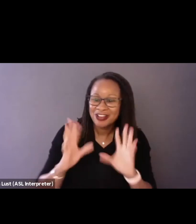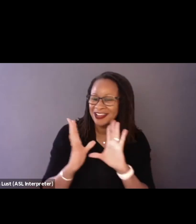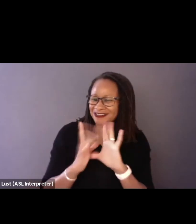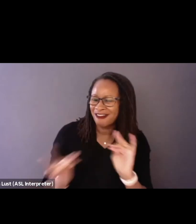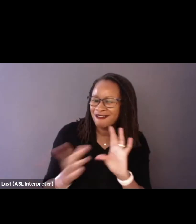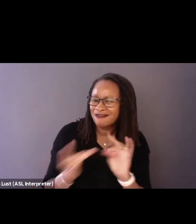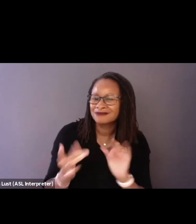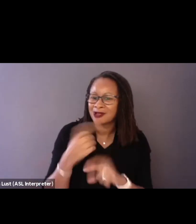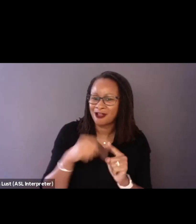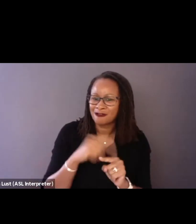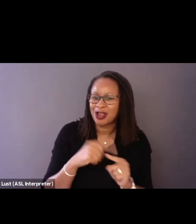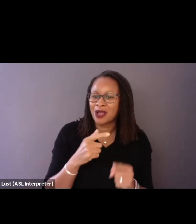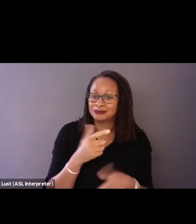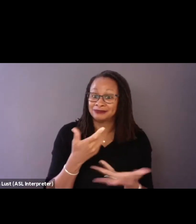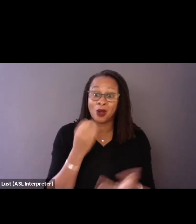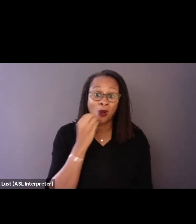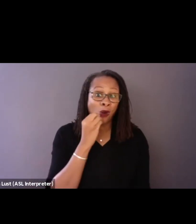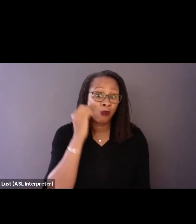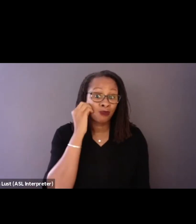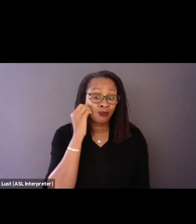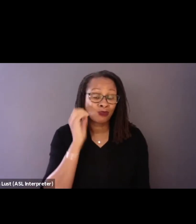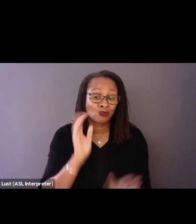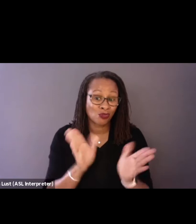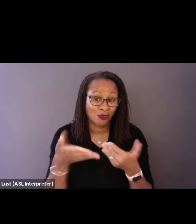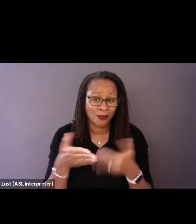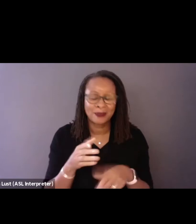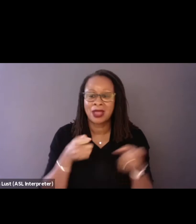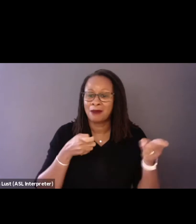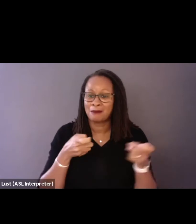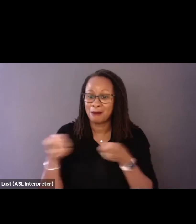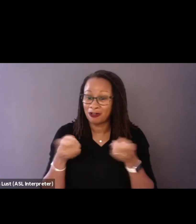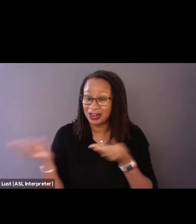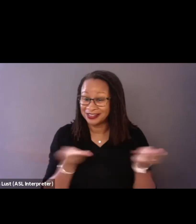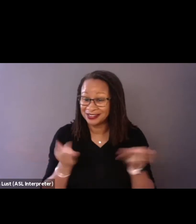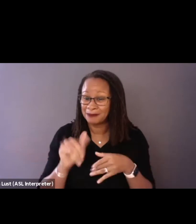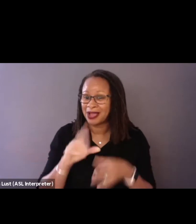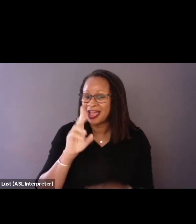around Hulu's "Homeroom", moderated by Jarrett Hill. So I'm going to bring Jarrett on right now